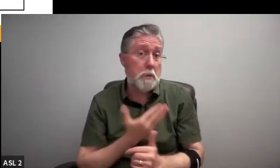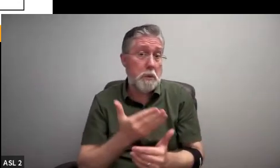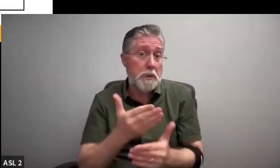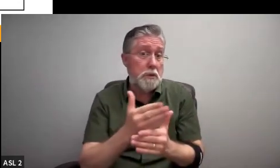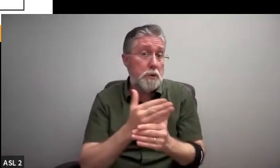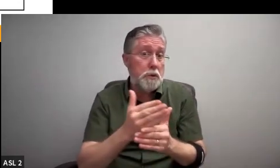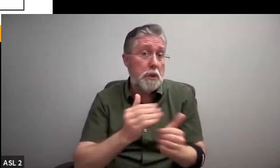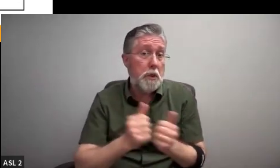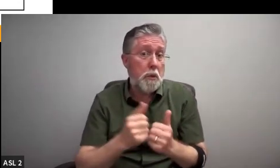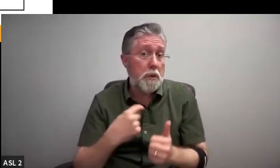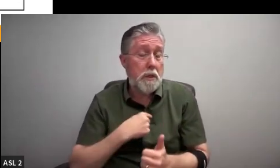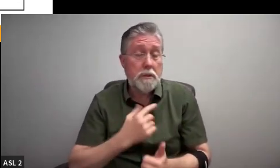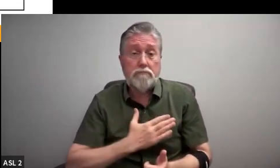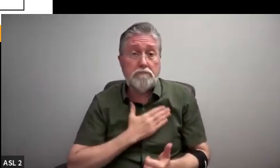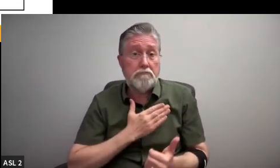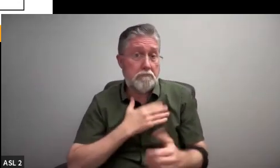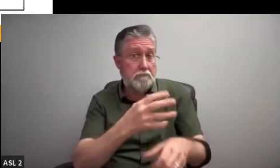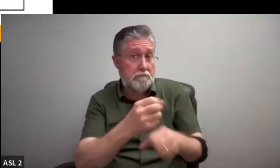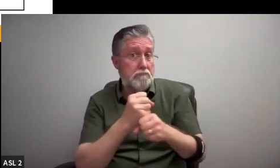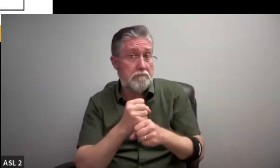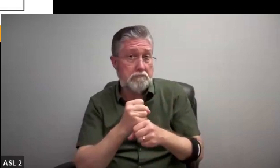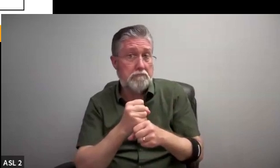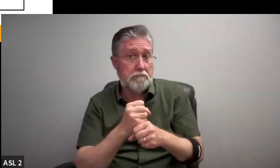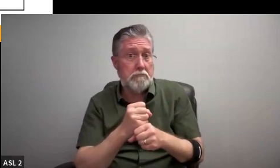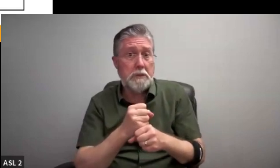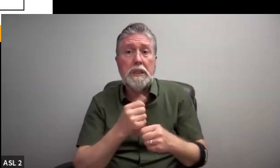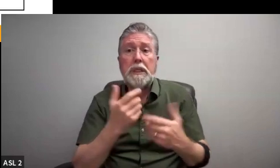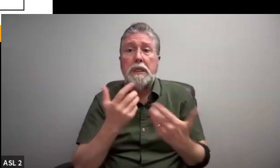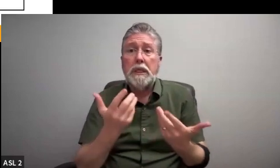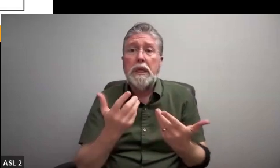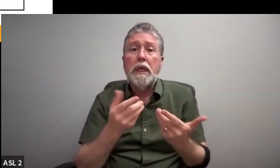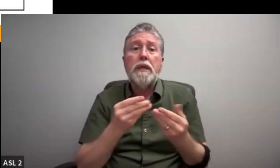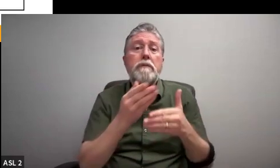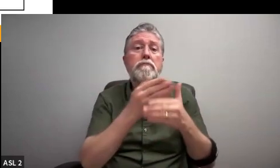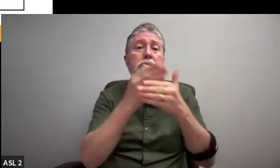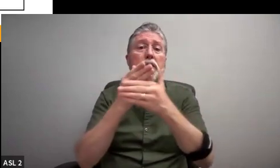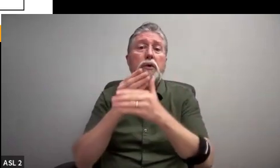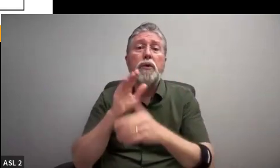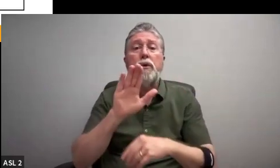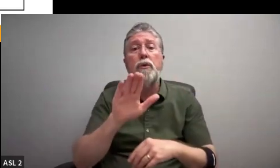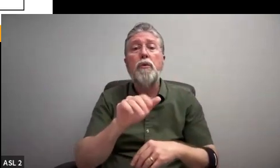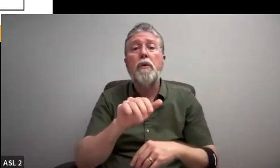we would be happy to receive them and make them available to your fellow state units on aging.